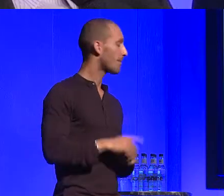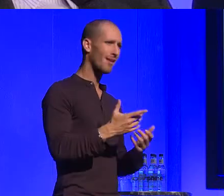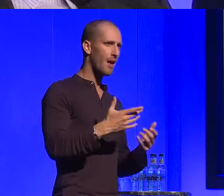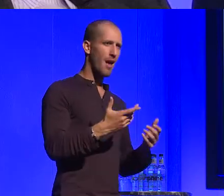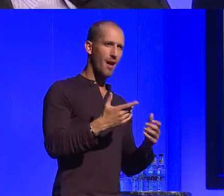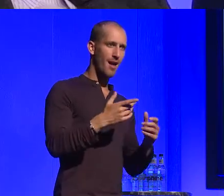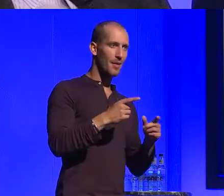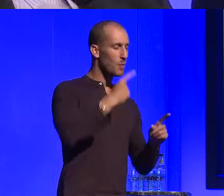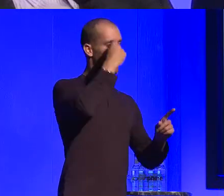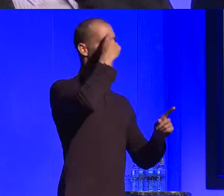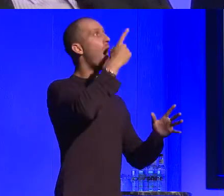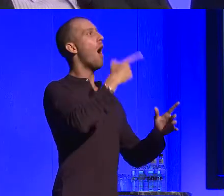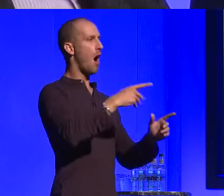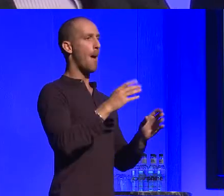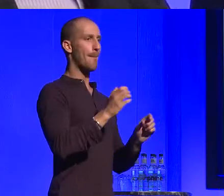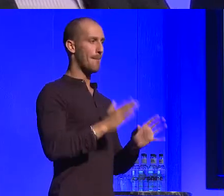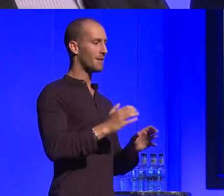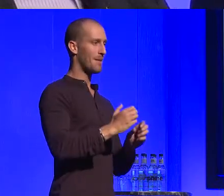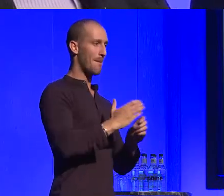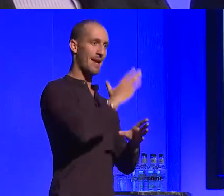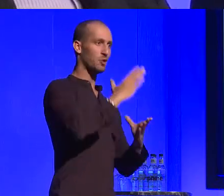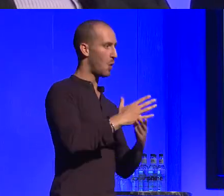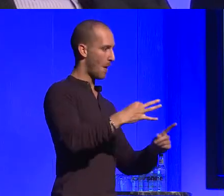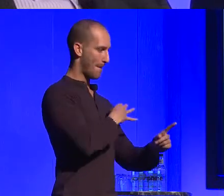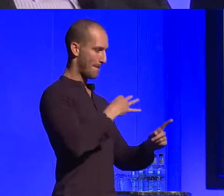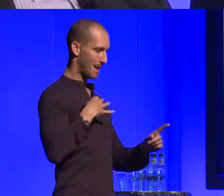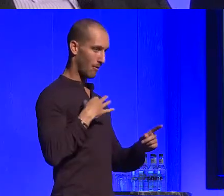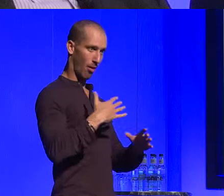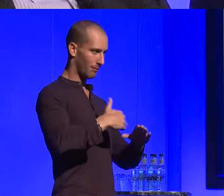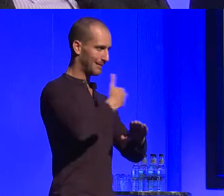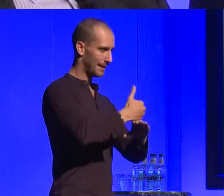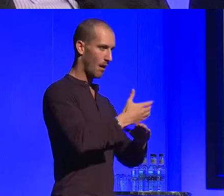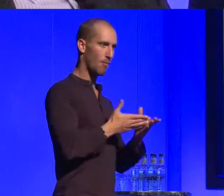So it is not just about the things we have immediate control over; it is about a lot